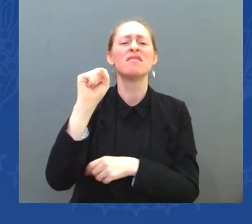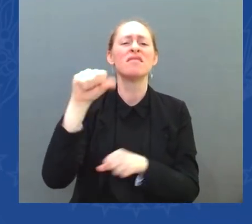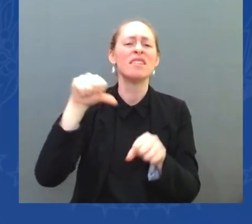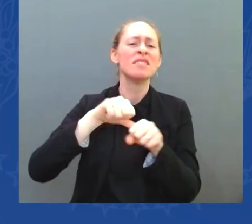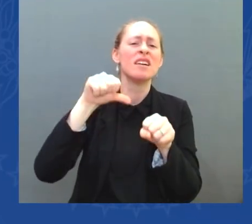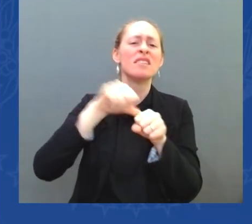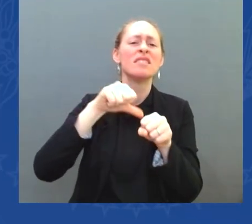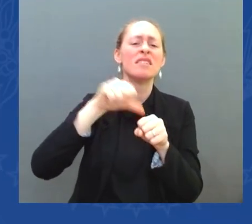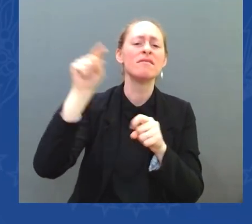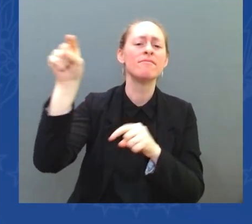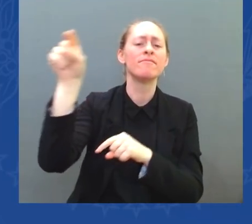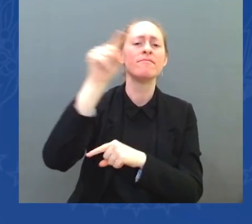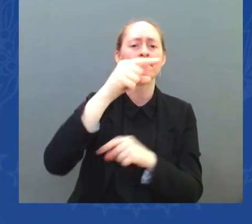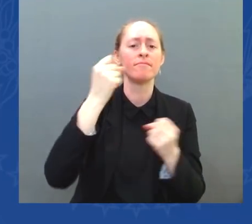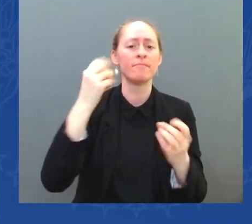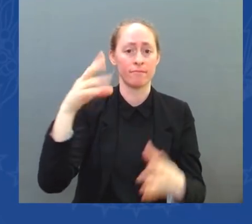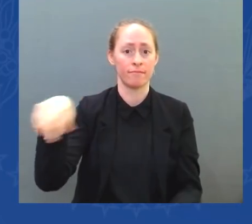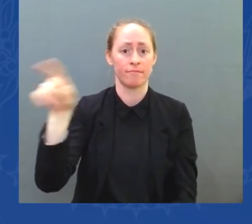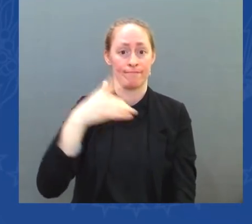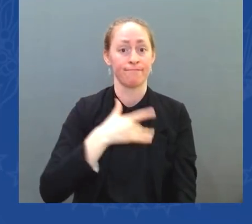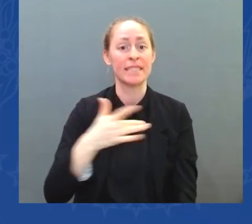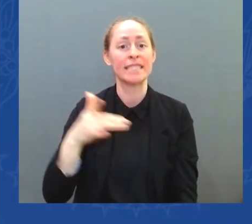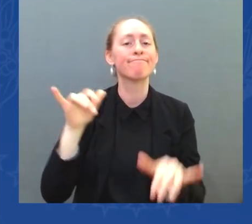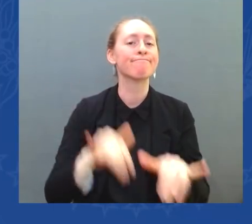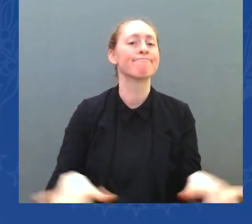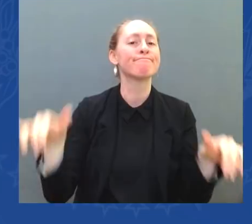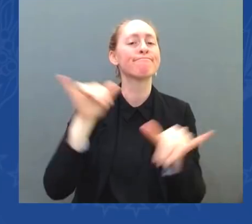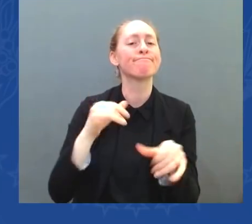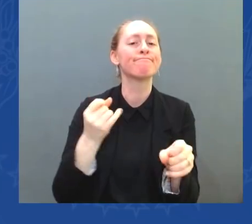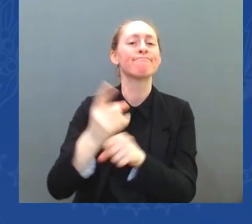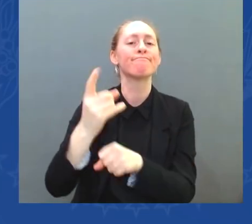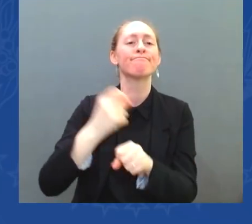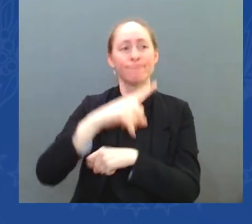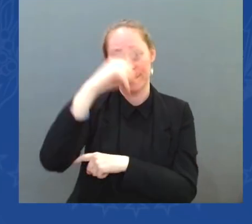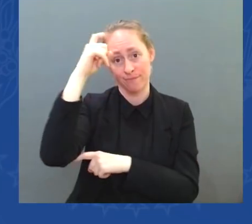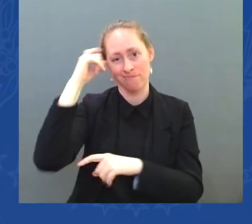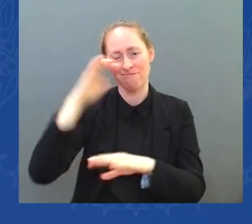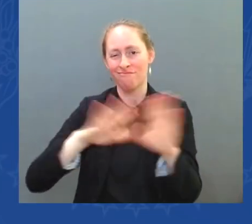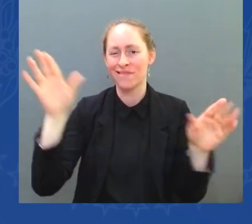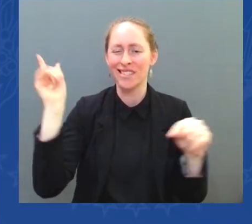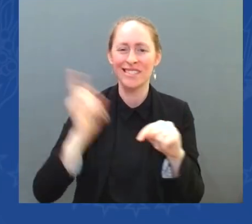But with this waiver, on June 1, you're not going to show up at your local gas station